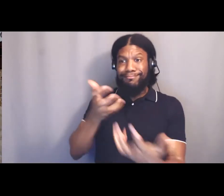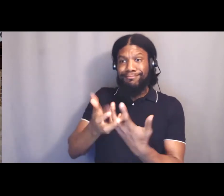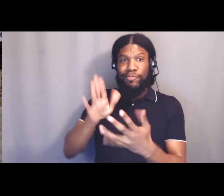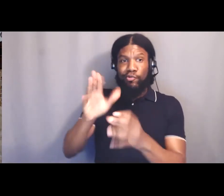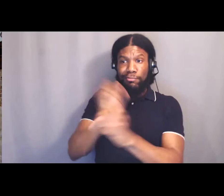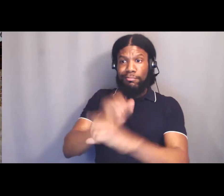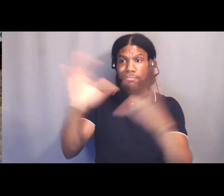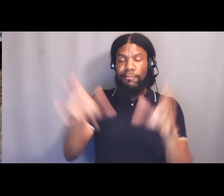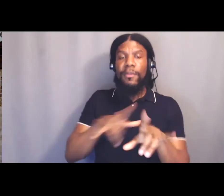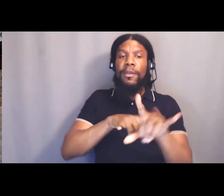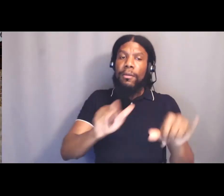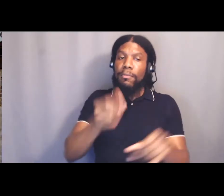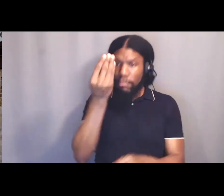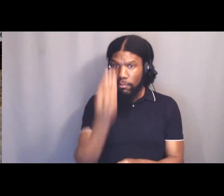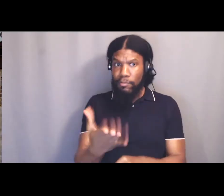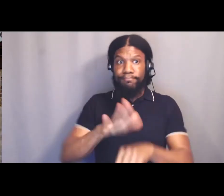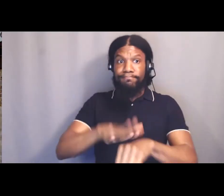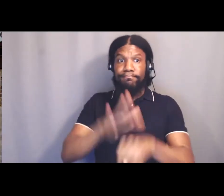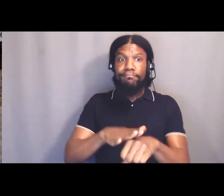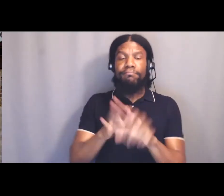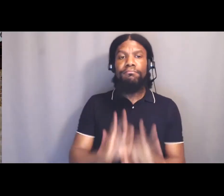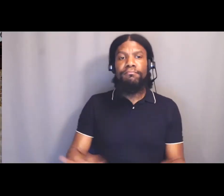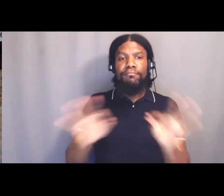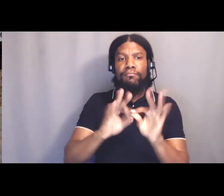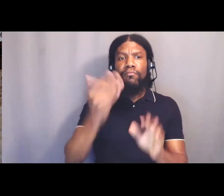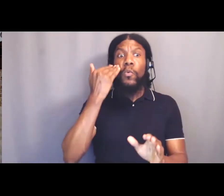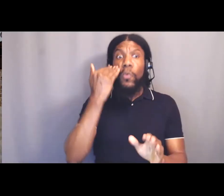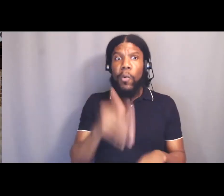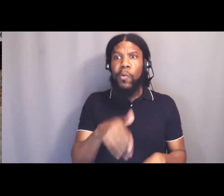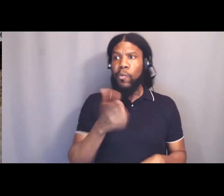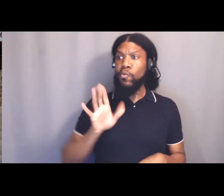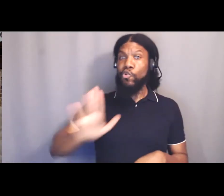are the original inhabitants of the land on which you're positioned.